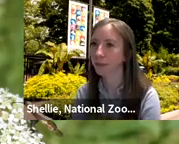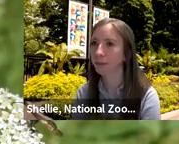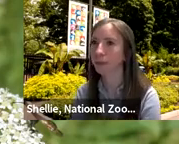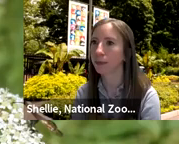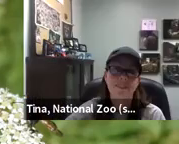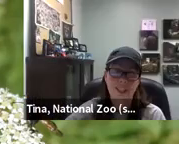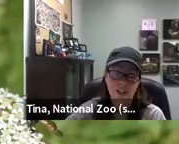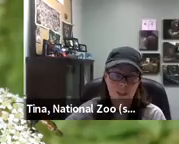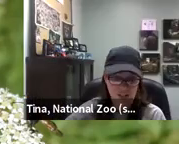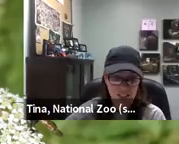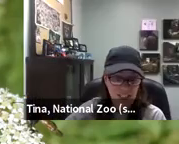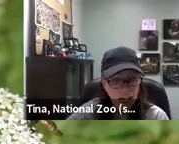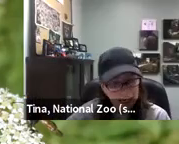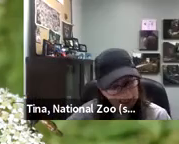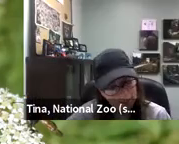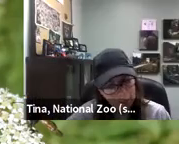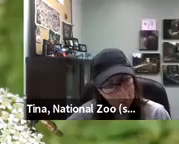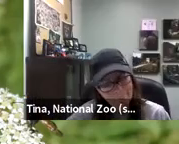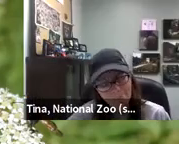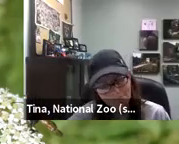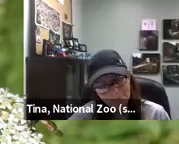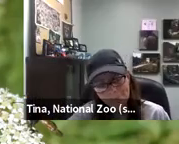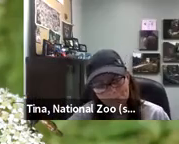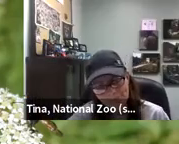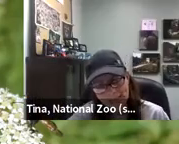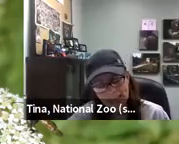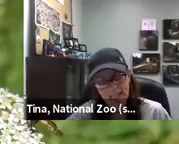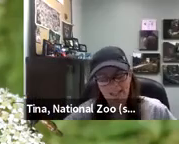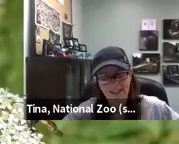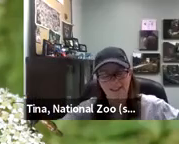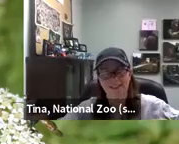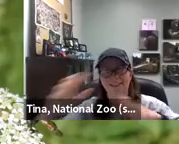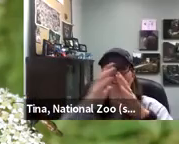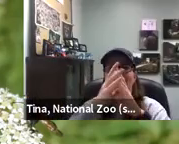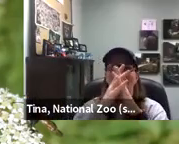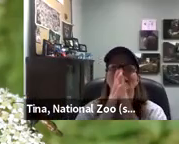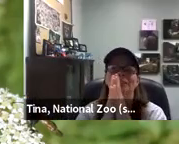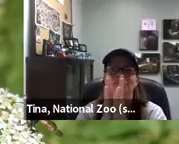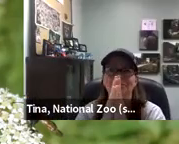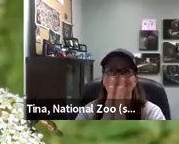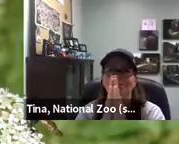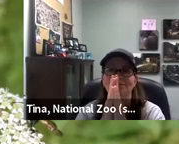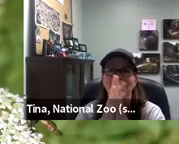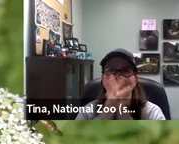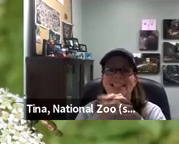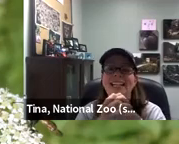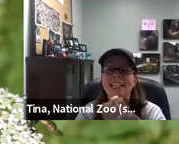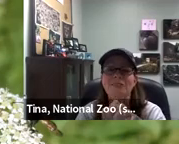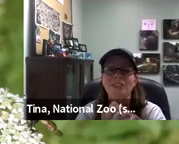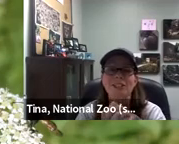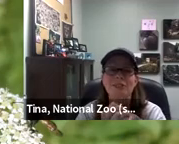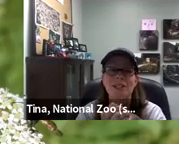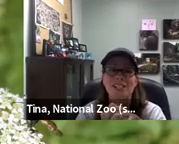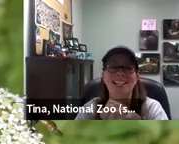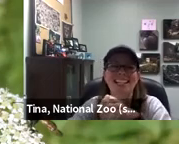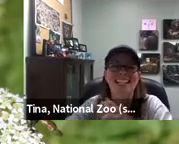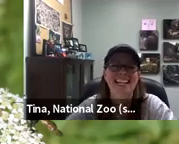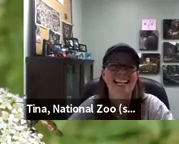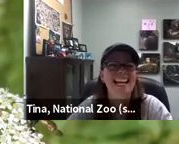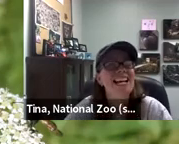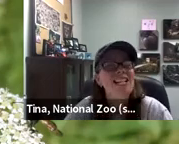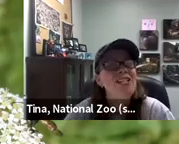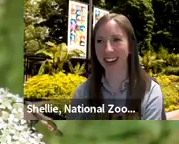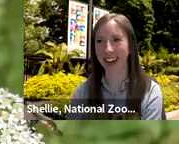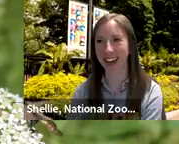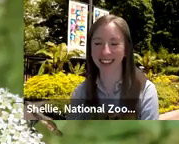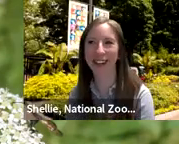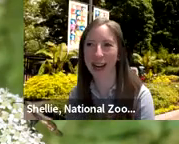[Tina] That is a very good question.